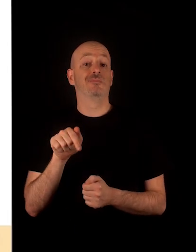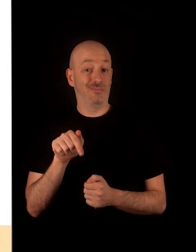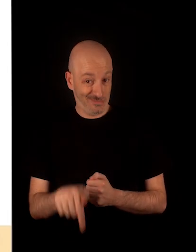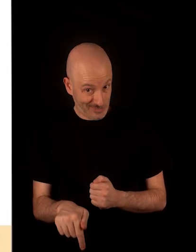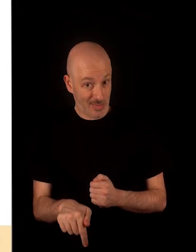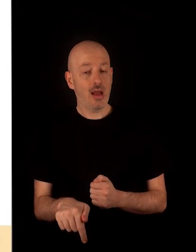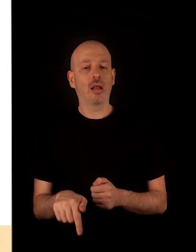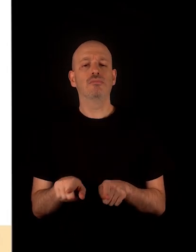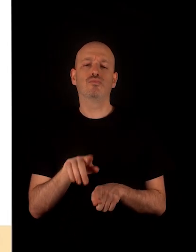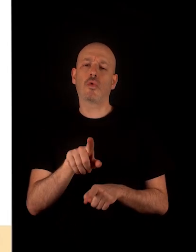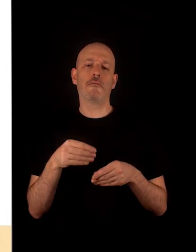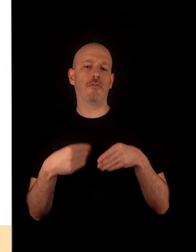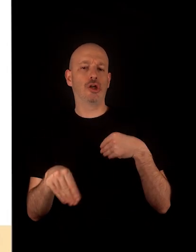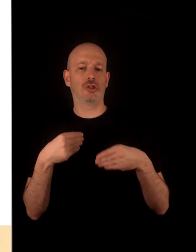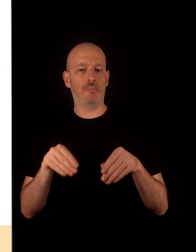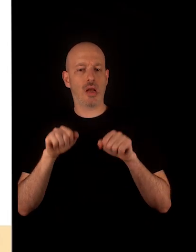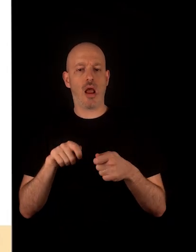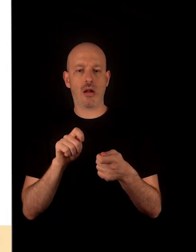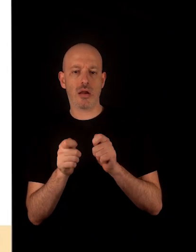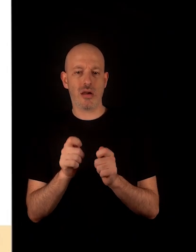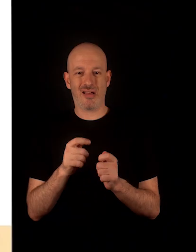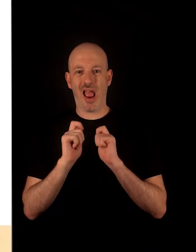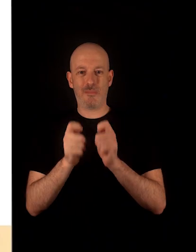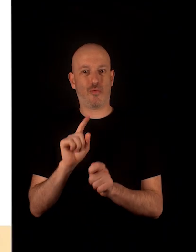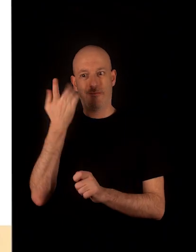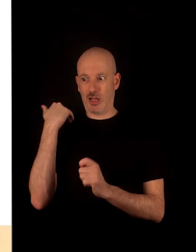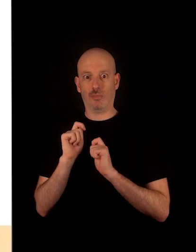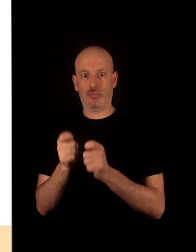and it will only open to applicants that are successful.